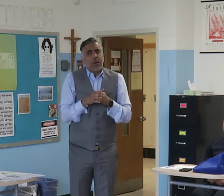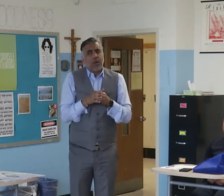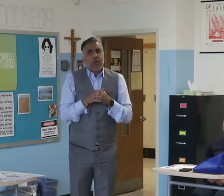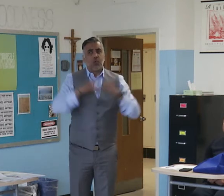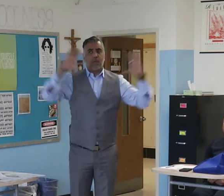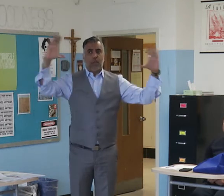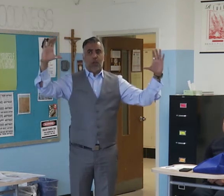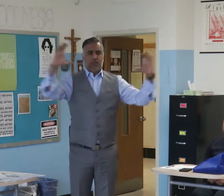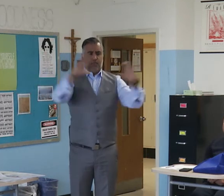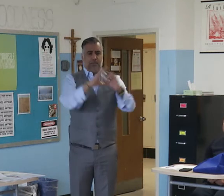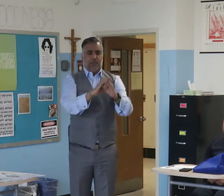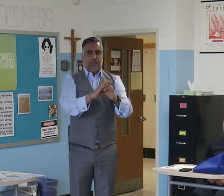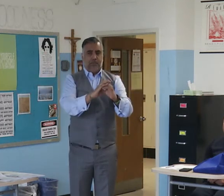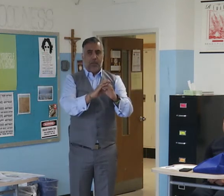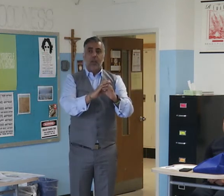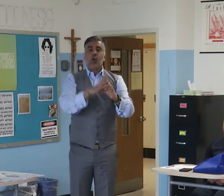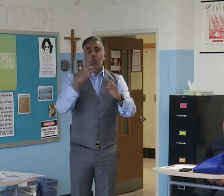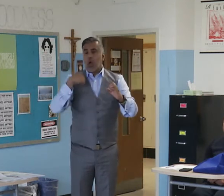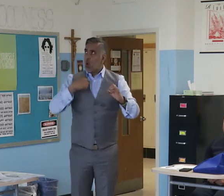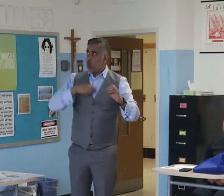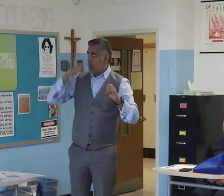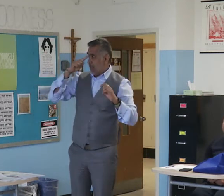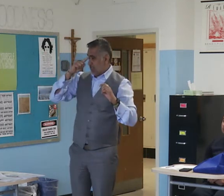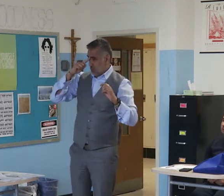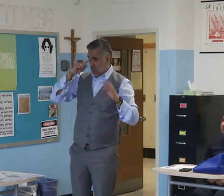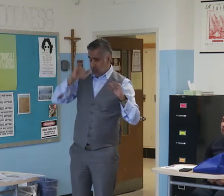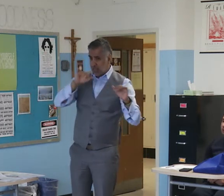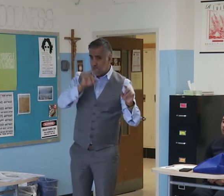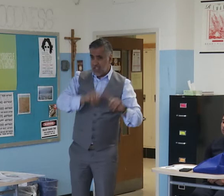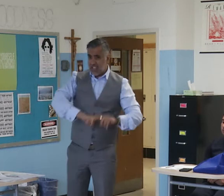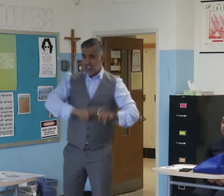is a piece that, well would we expect this to be any different among Catholics